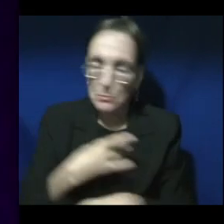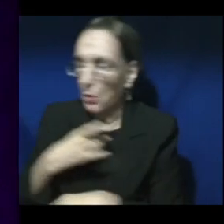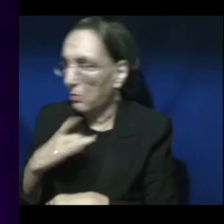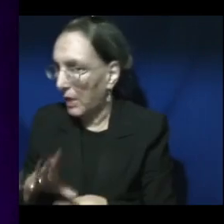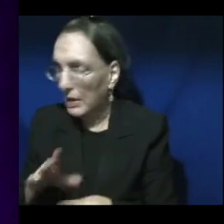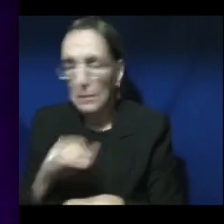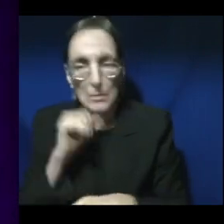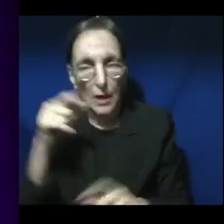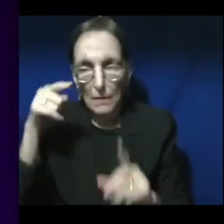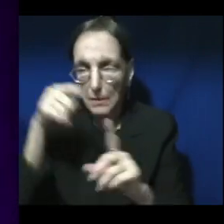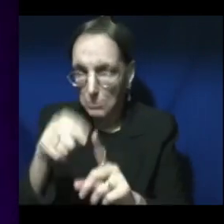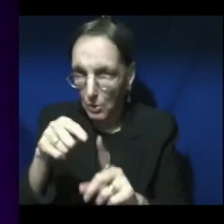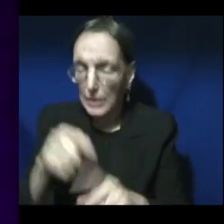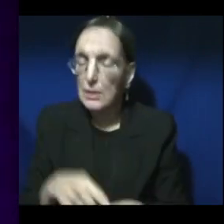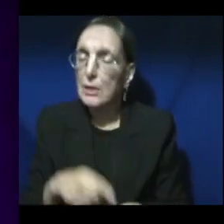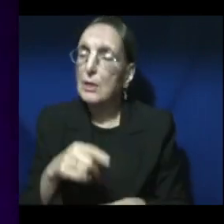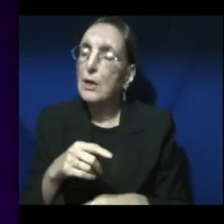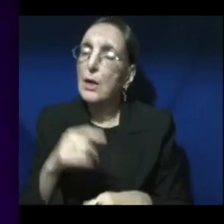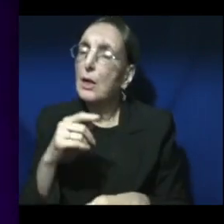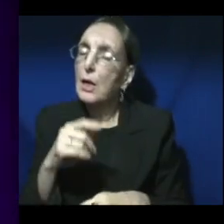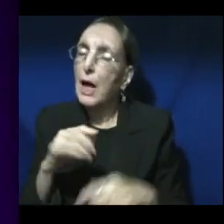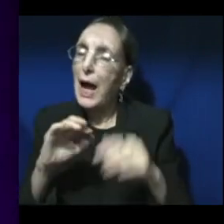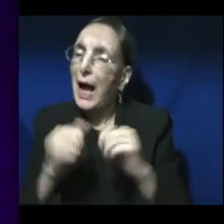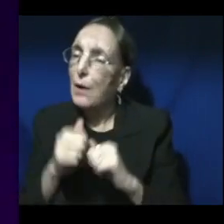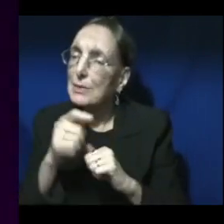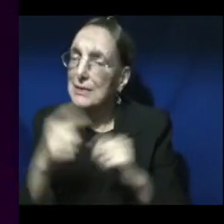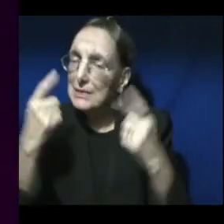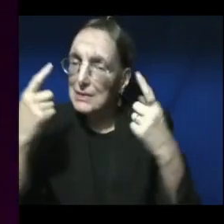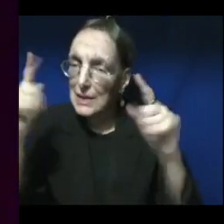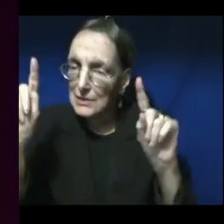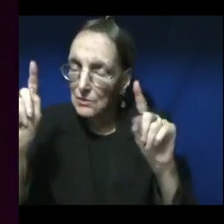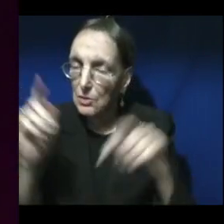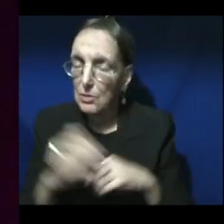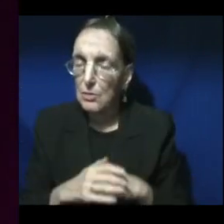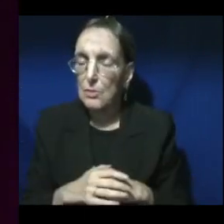is working, right? And it turns out that what he’s doing is actually not unique to him. It’s